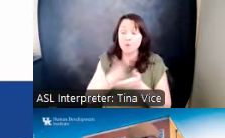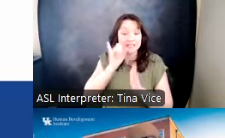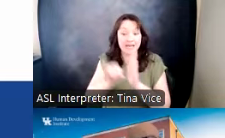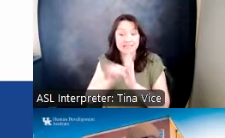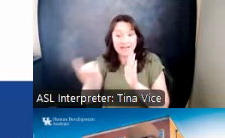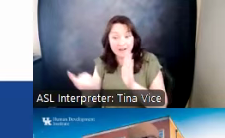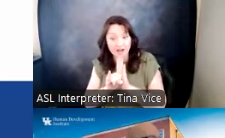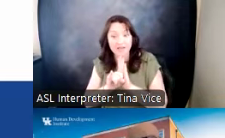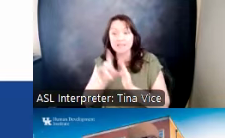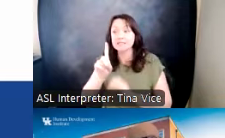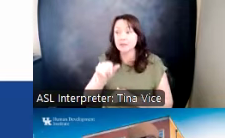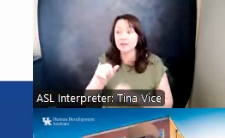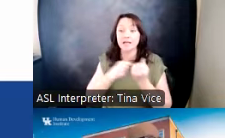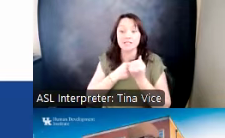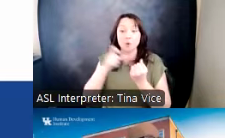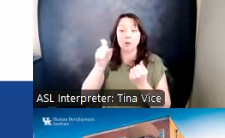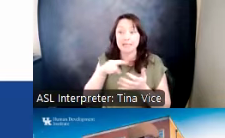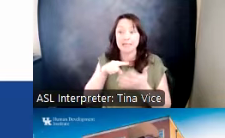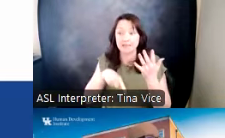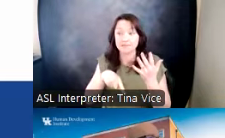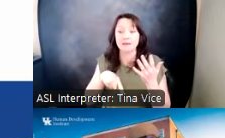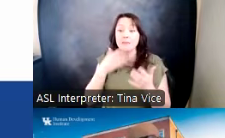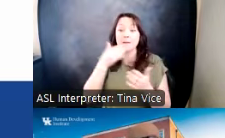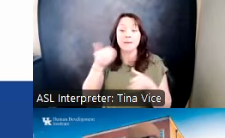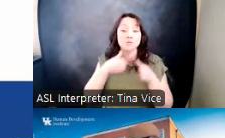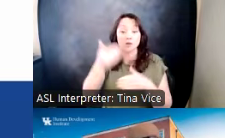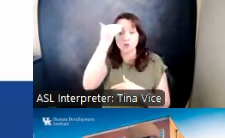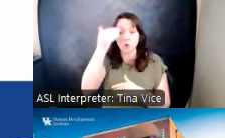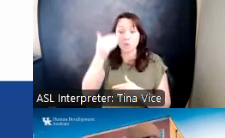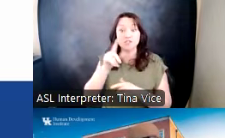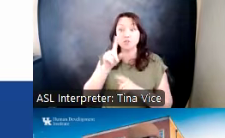support needs. The best way to know what is needed is to ask. And so asking about disability,